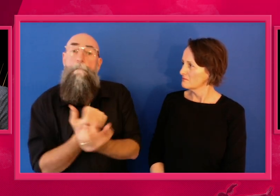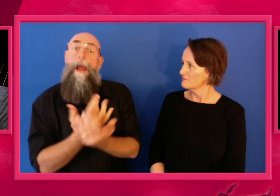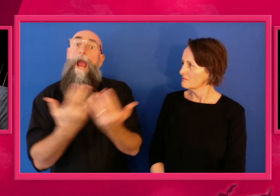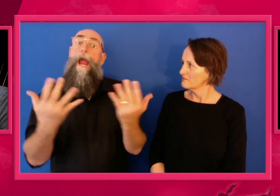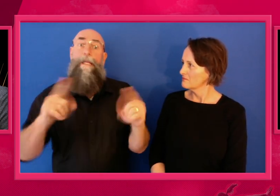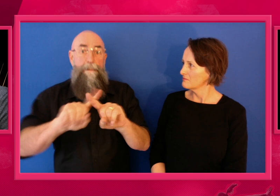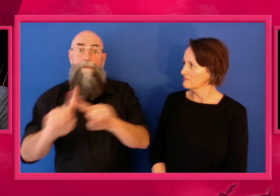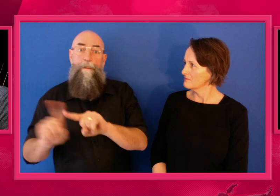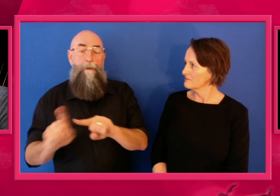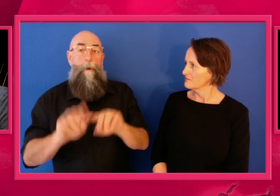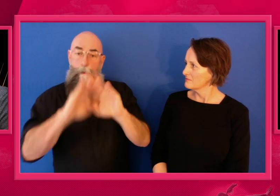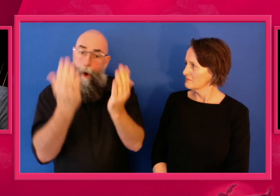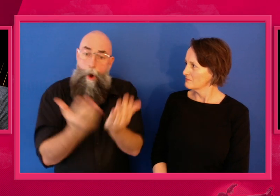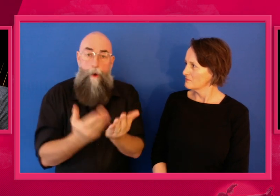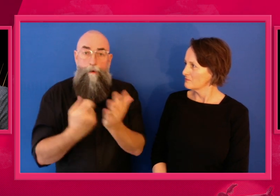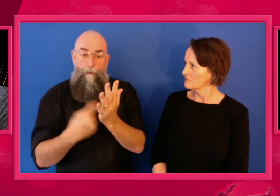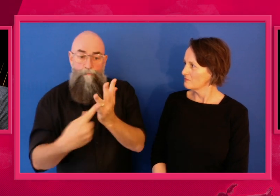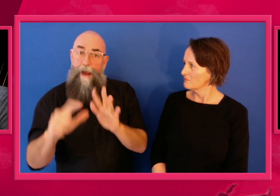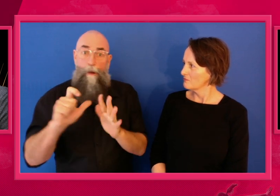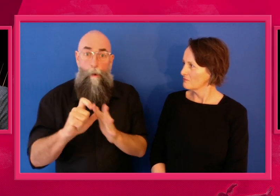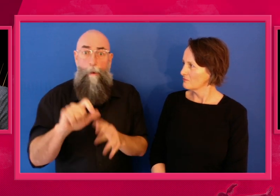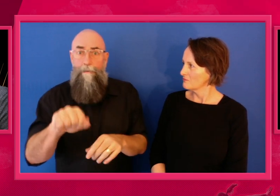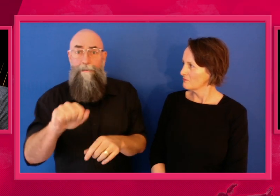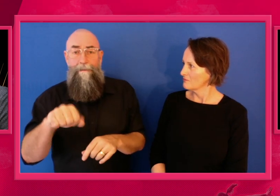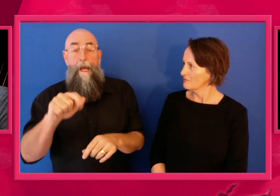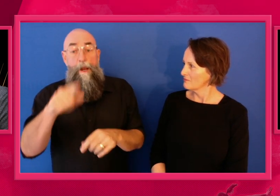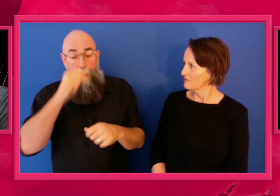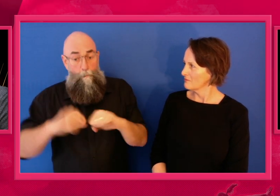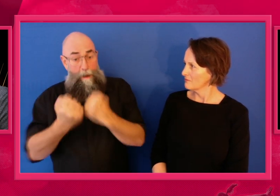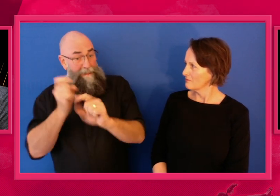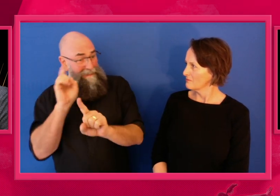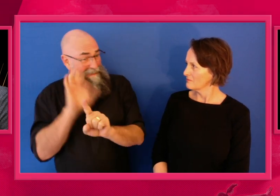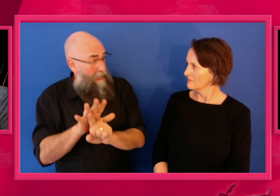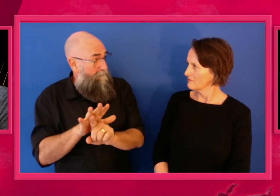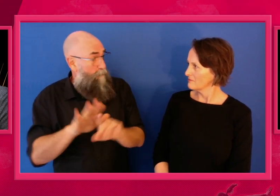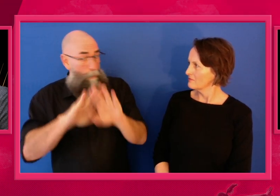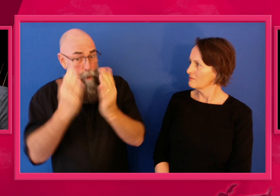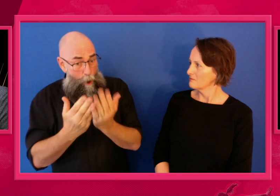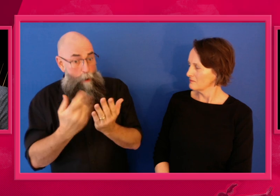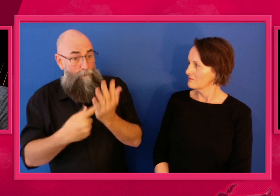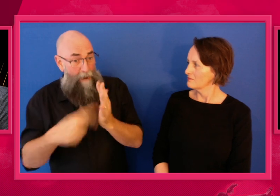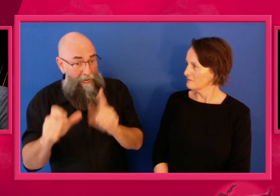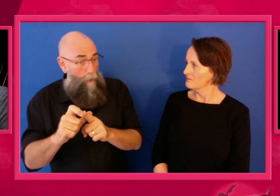you could break your own world record and still be short. But that's the level of competition here.